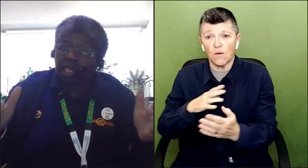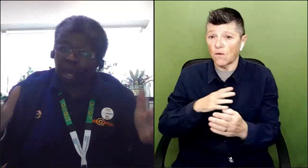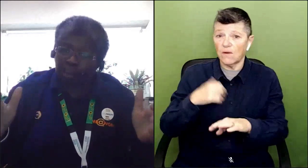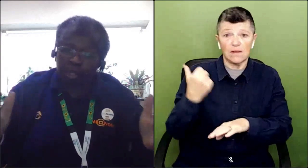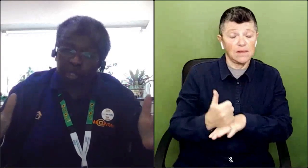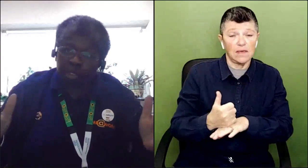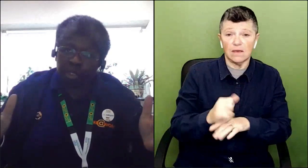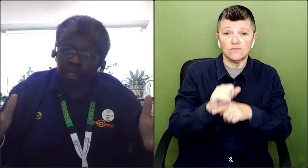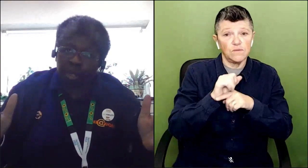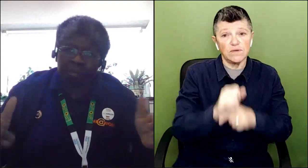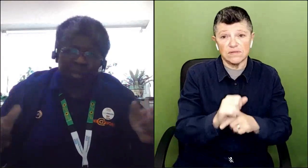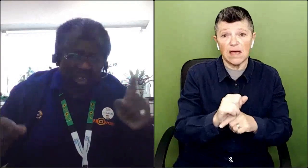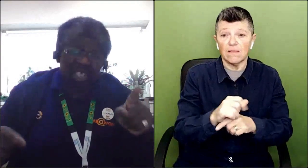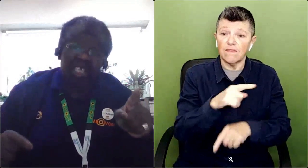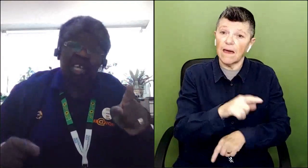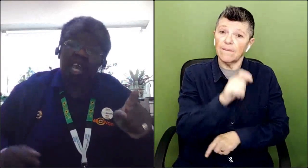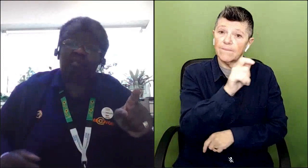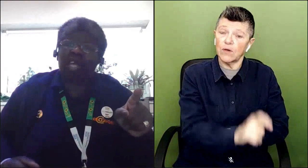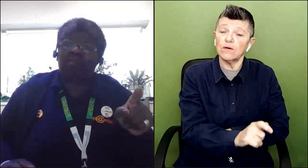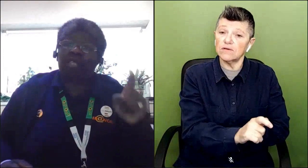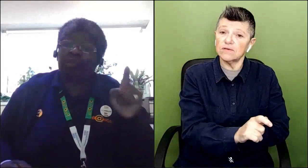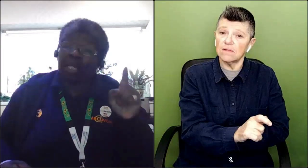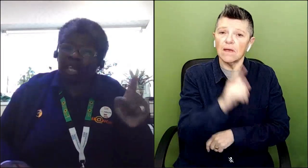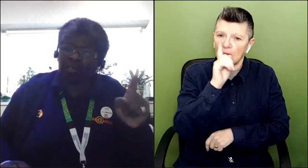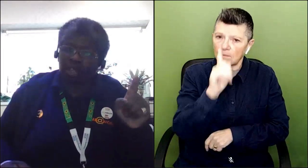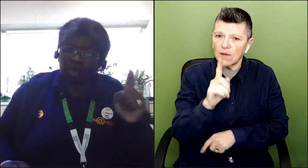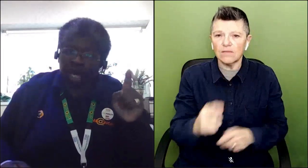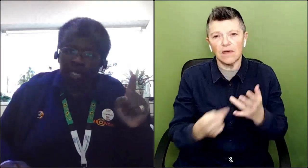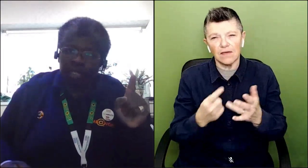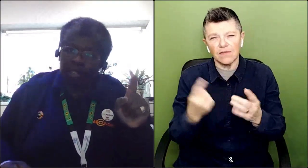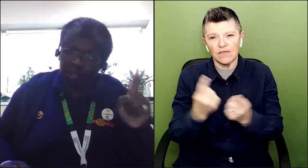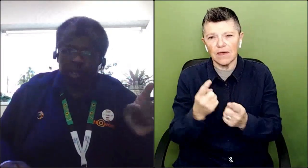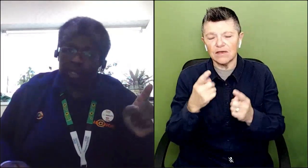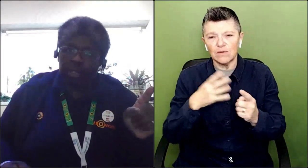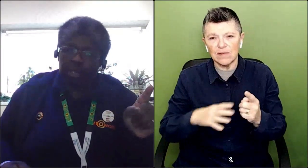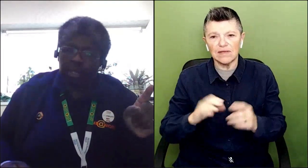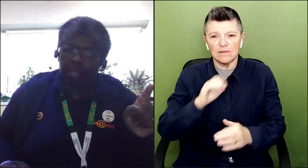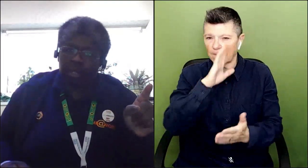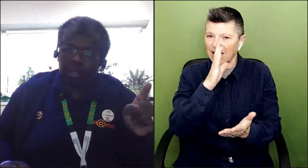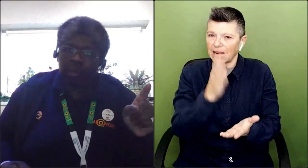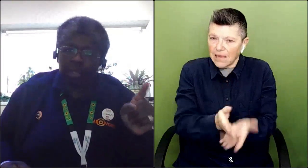that person. But the other thing you have to have is belief that you can do it.